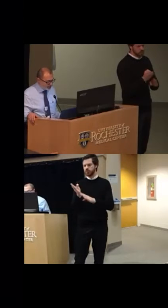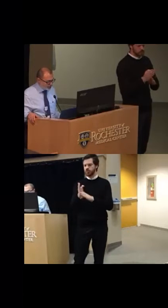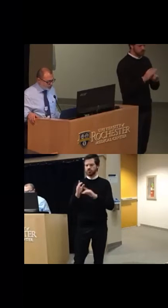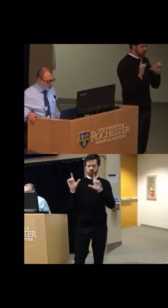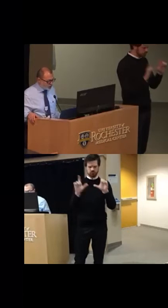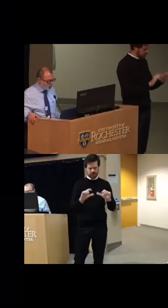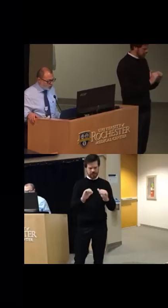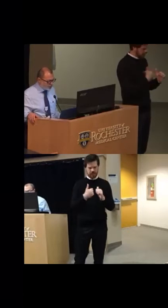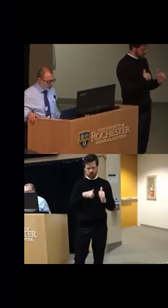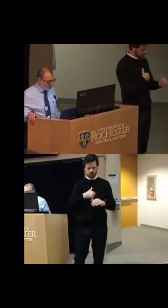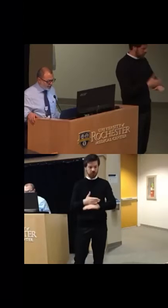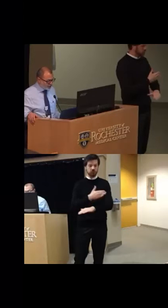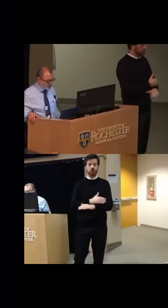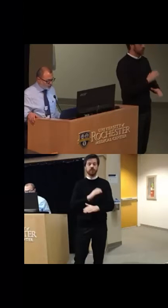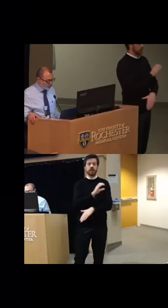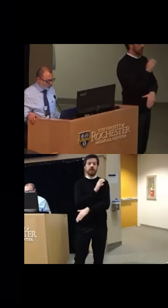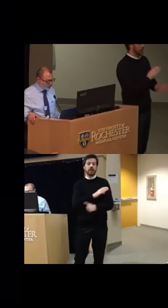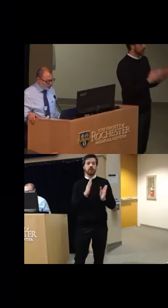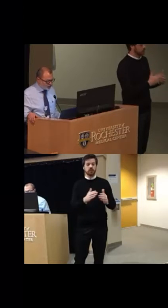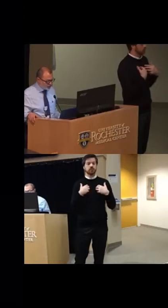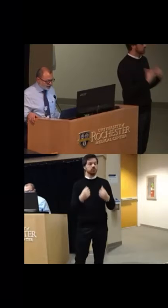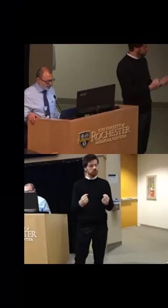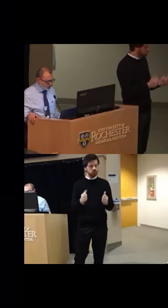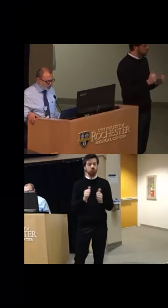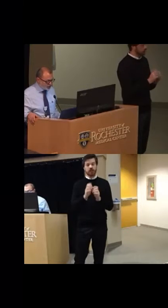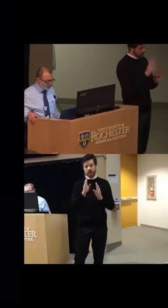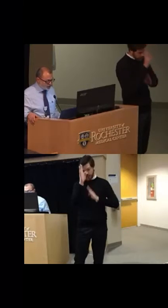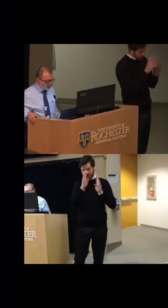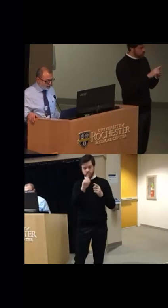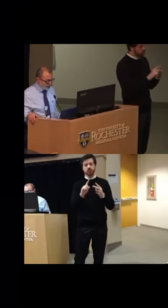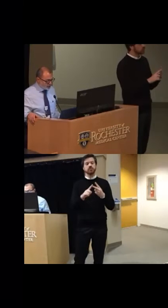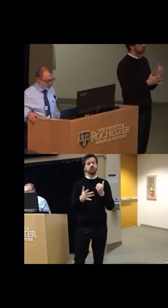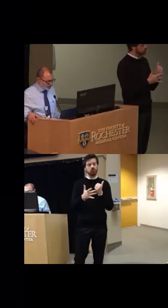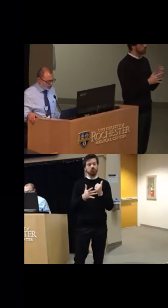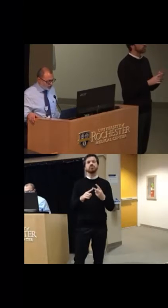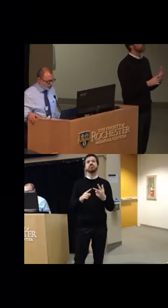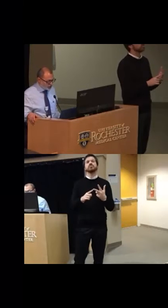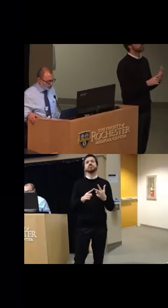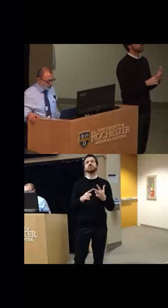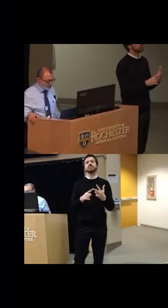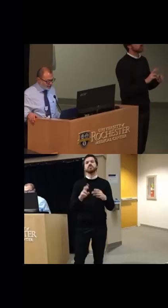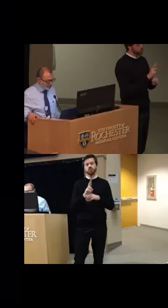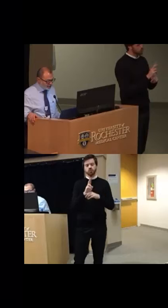clinician well-being through Innovations in technology uh technology use and team